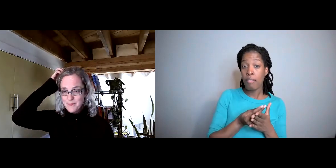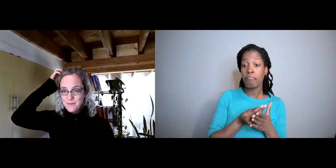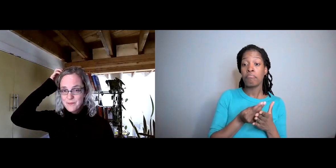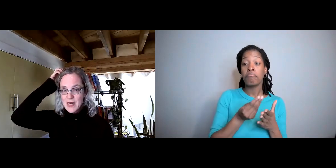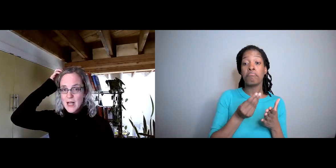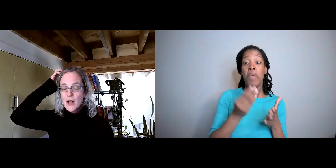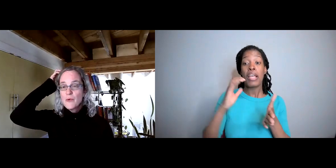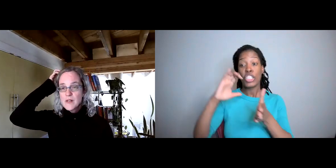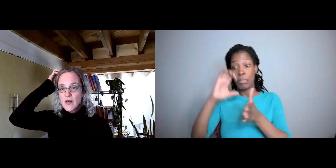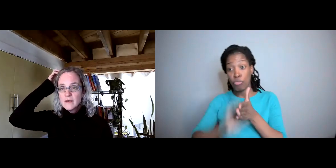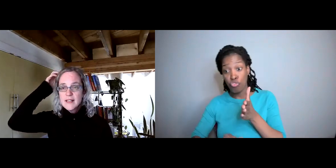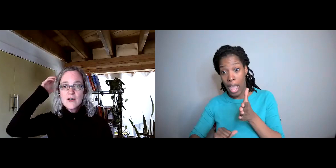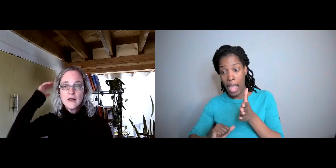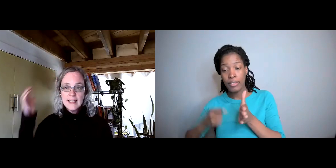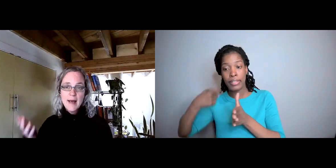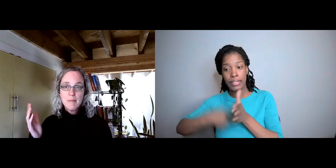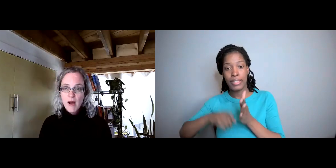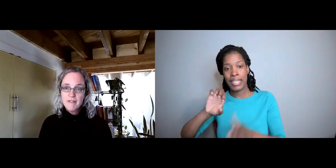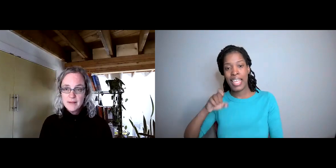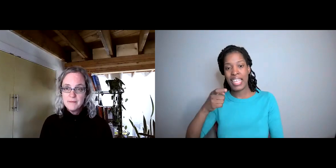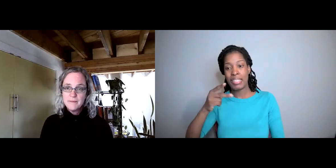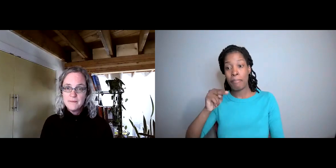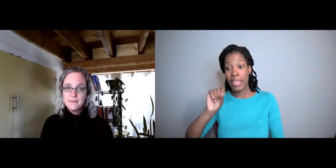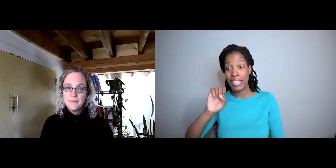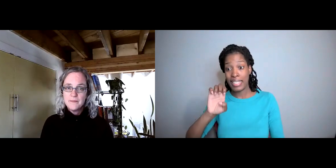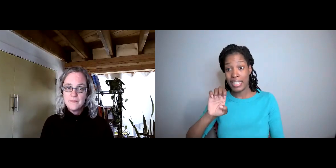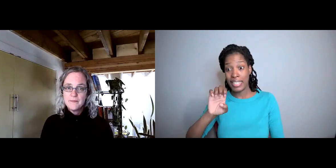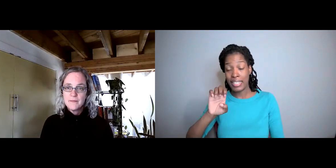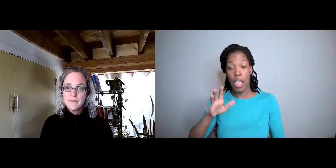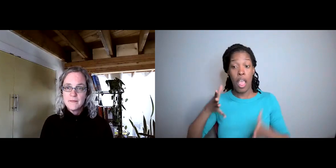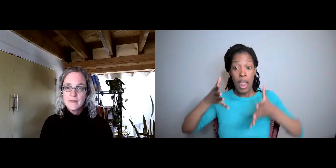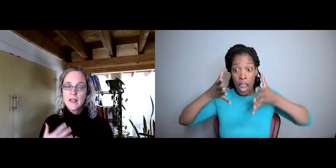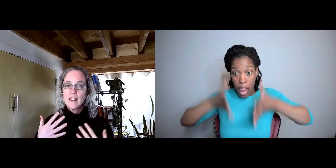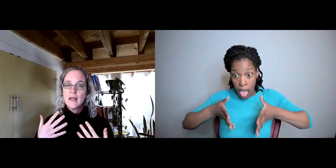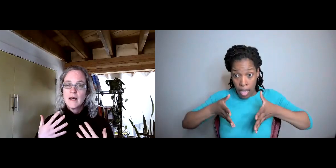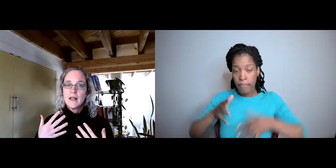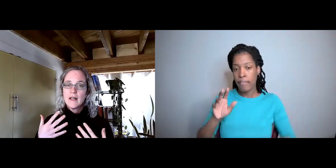The result is called net profit.